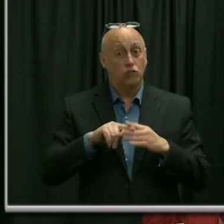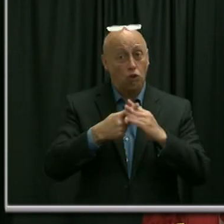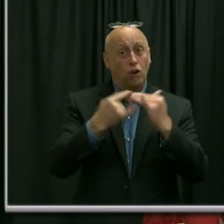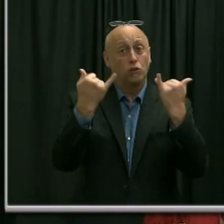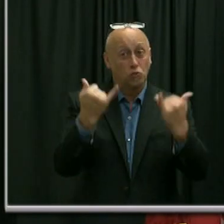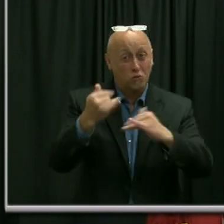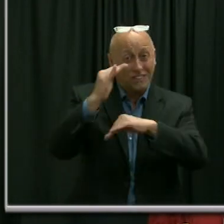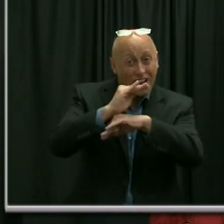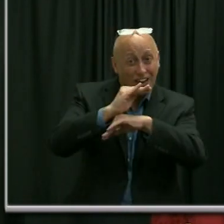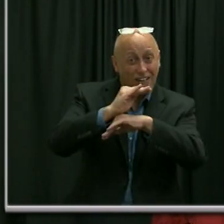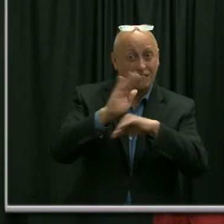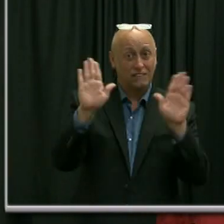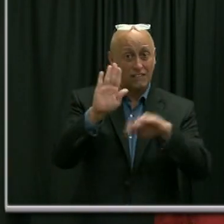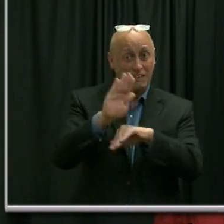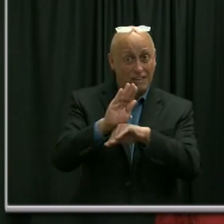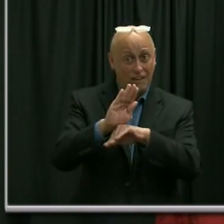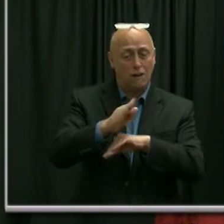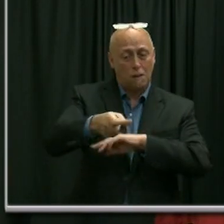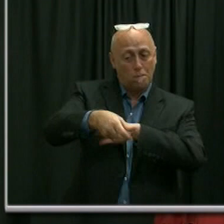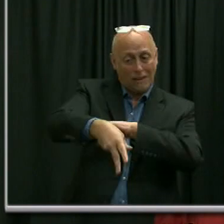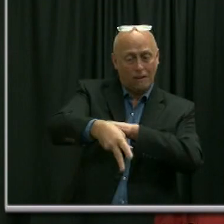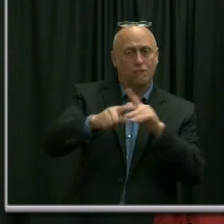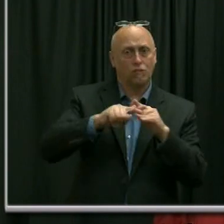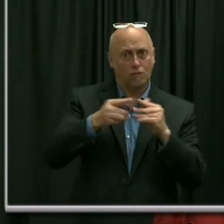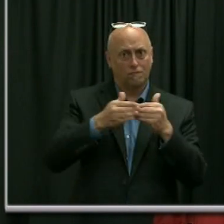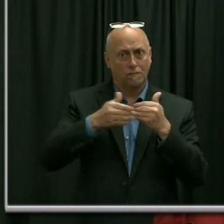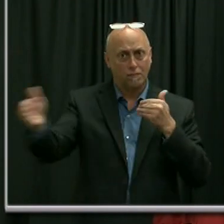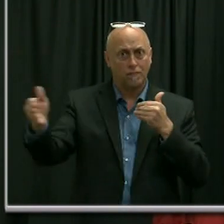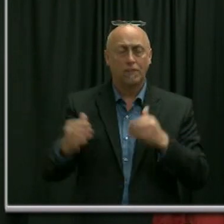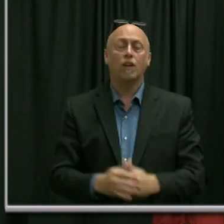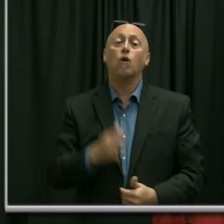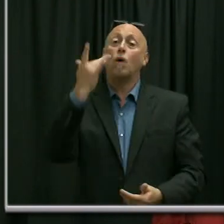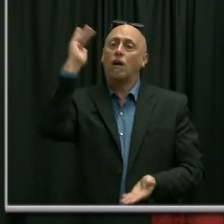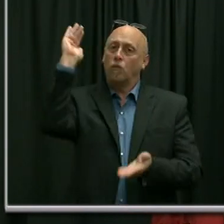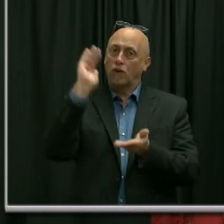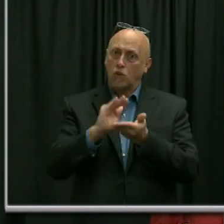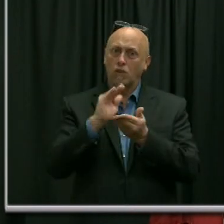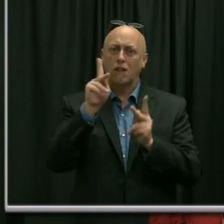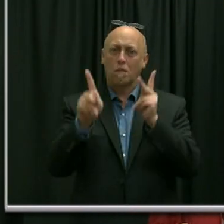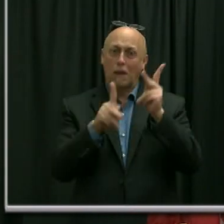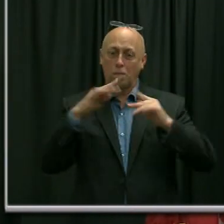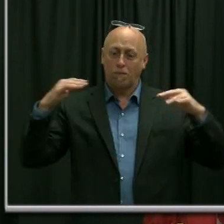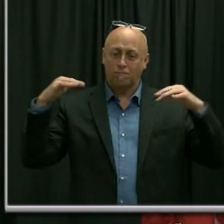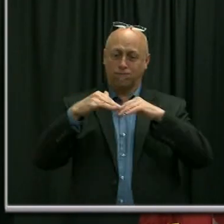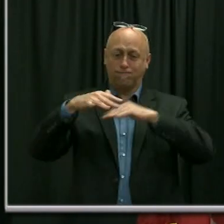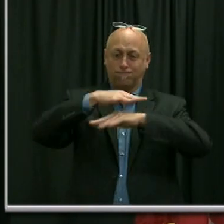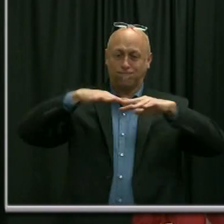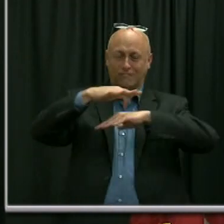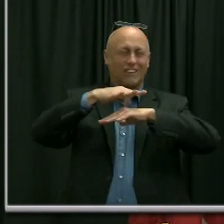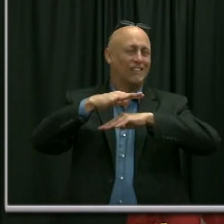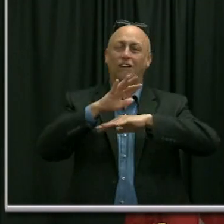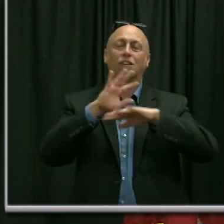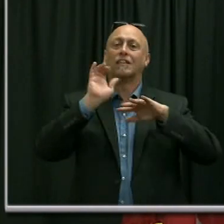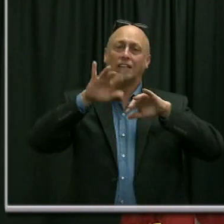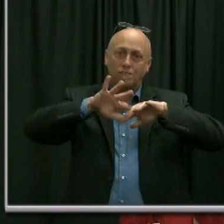DAYS EGINNING TONIGHT AT MIDNIGHT. WHAT THE ACTION WE HAVE ALREADY TAKEN TO LIMIT